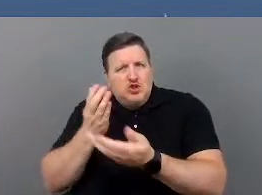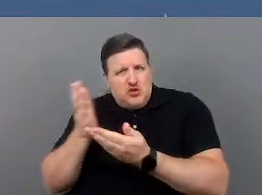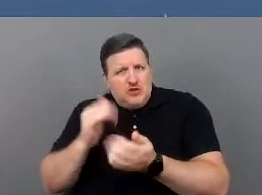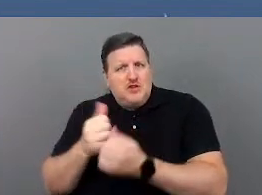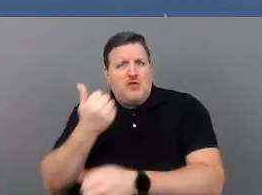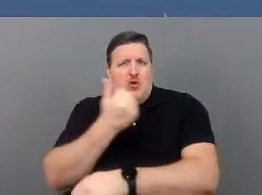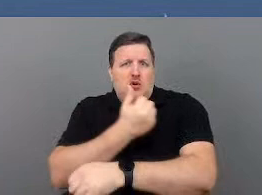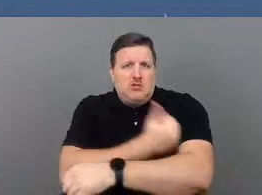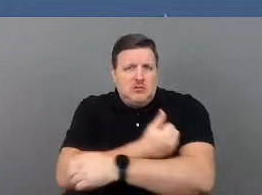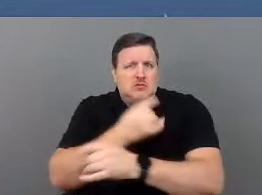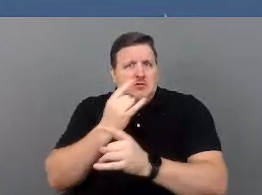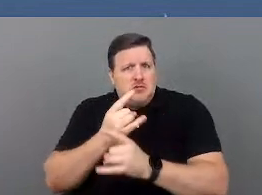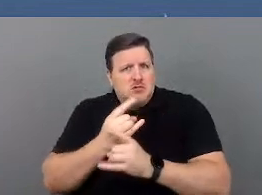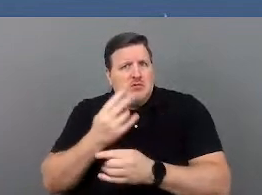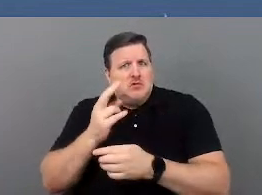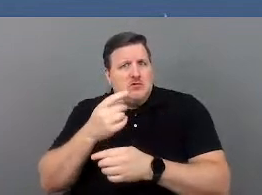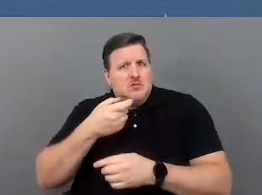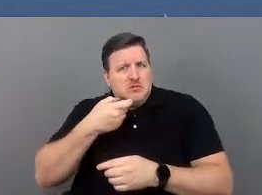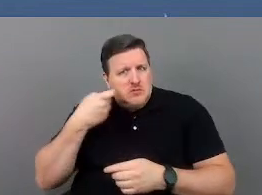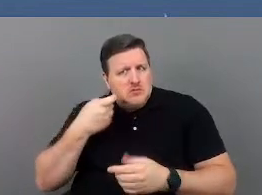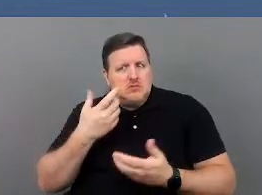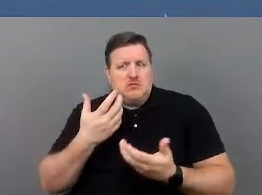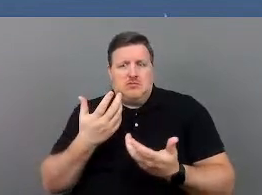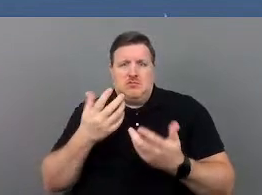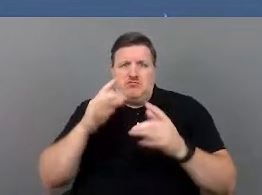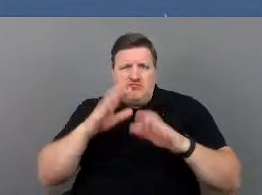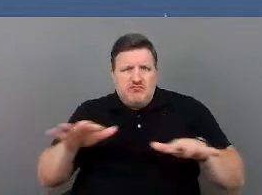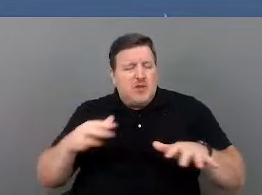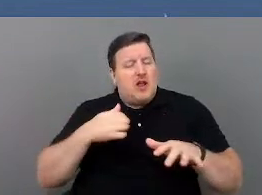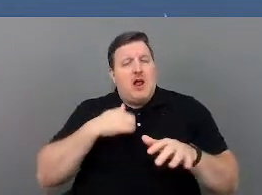SUBSTANCE -- FOR SUBSTANCE USE, ET CETERA, YEAH, I LOOK FORWARD TO SEEING A REVISED BUDGET. THANKS.